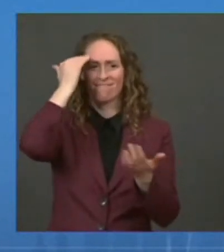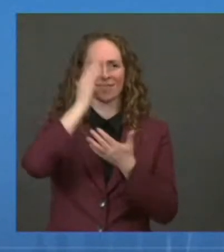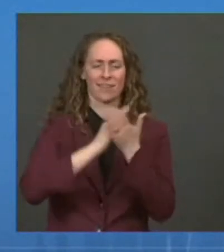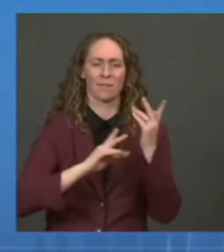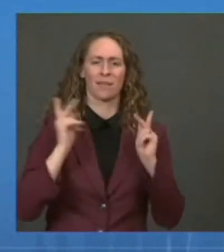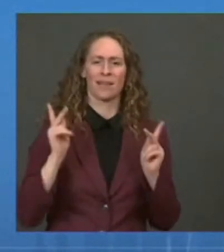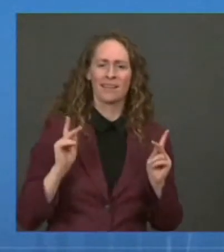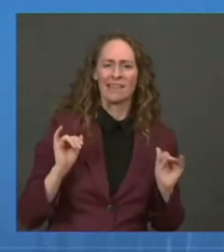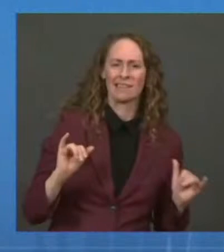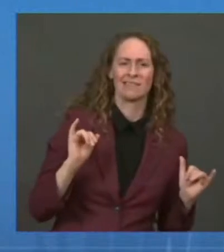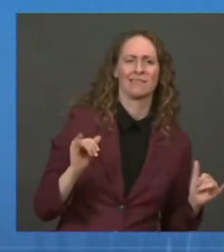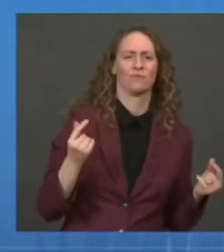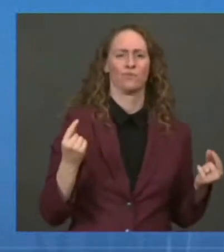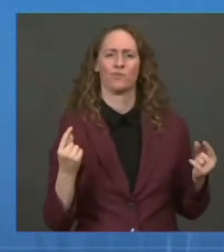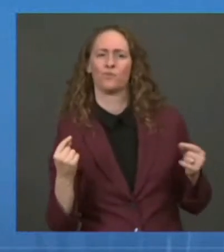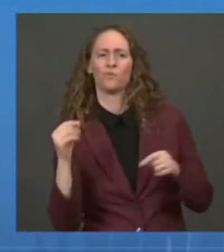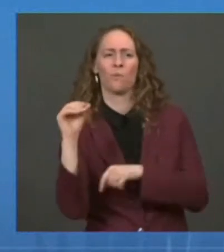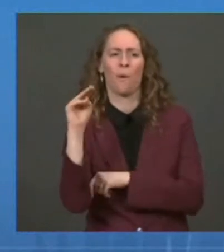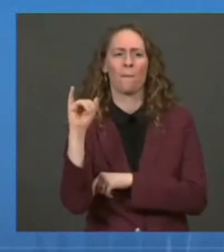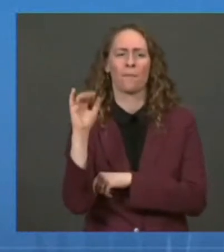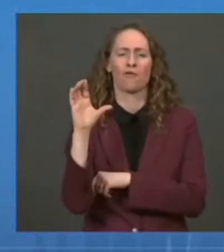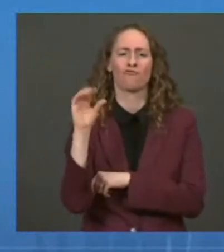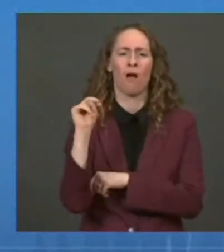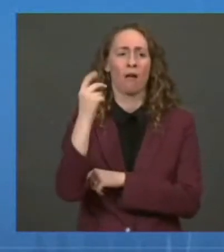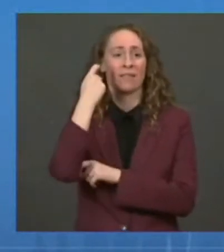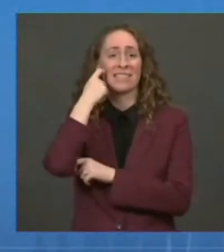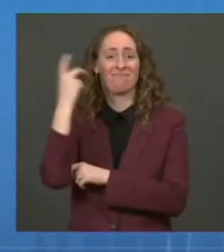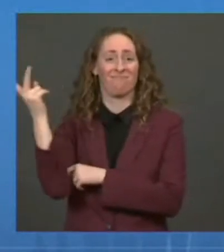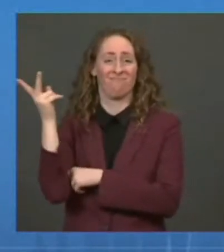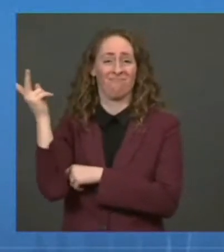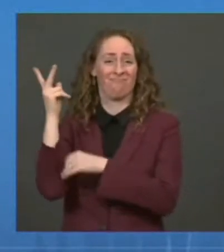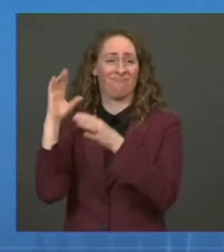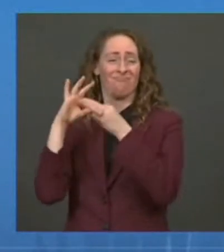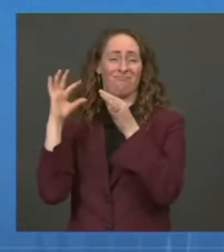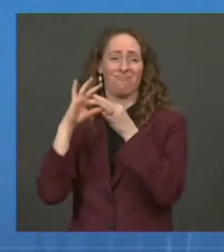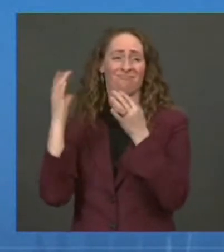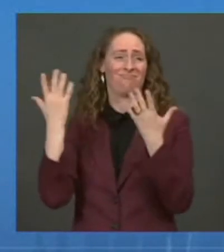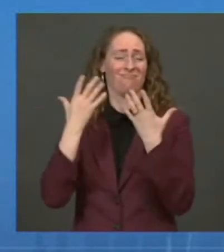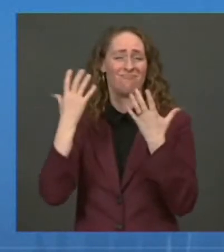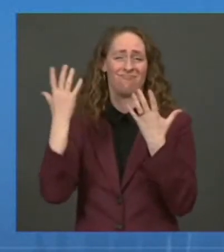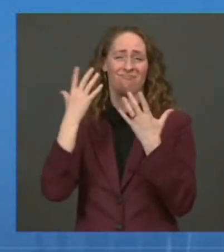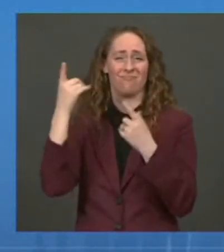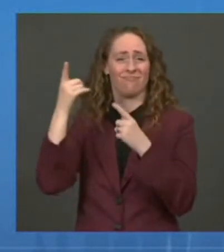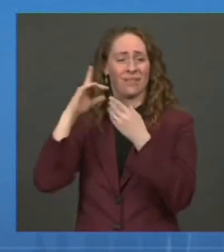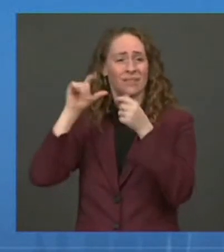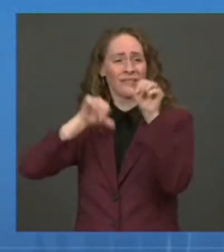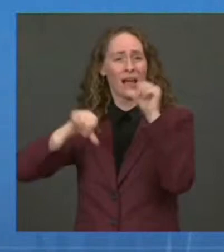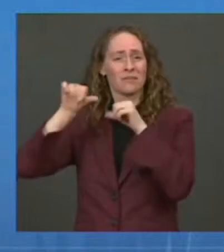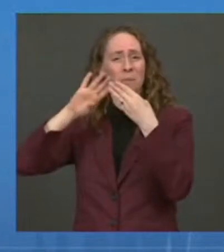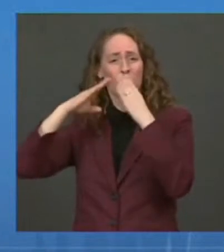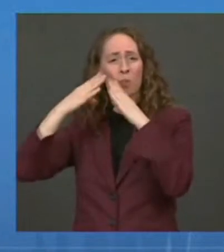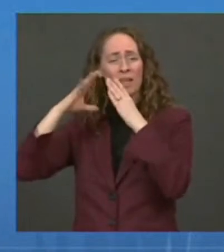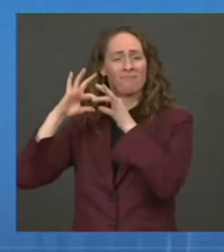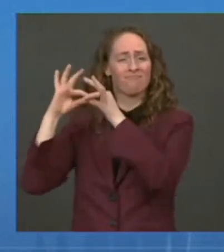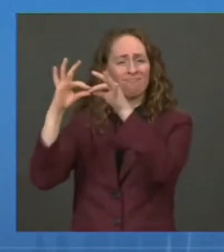IN THE MIDST OF THE UNCERTAINTY WHAT YOU ARE HEARING IS THAT THERE IS A GLEBAL COMMUNITY OF SCIENTISTS THAT ARE DOING AS